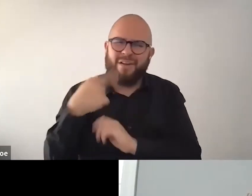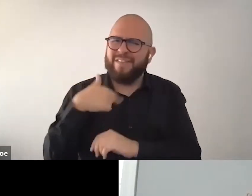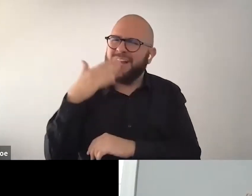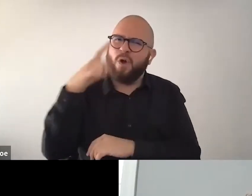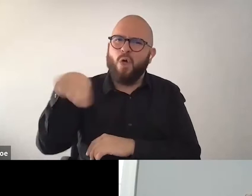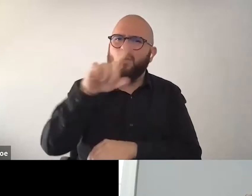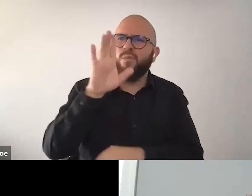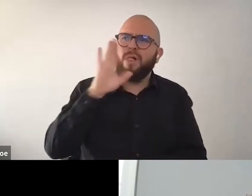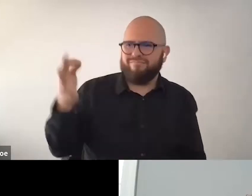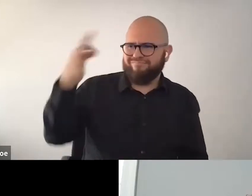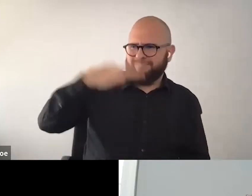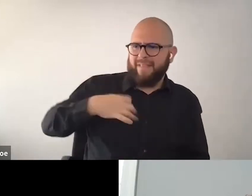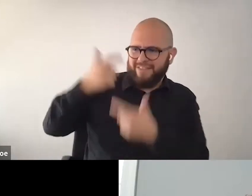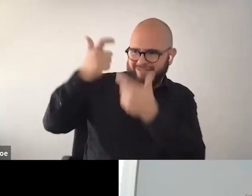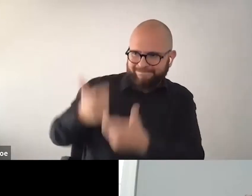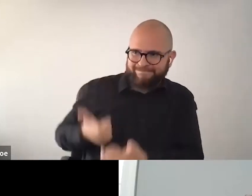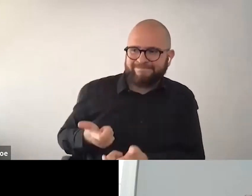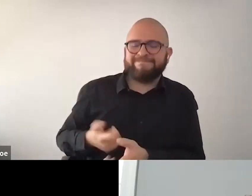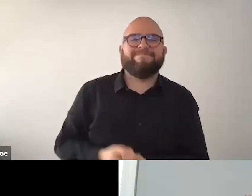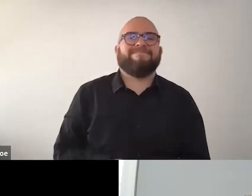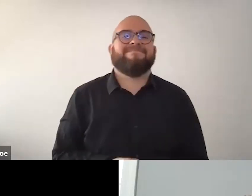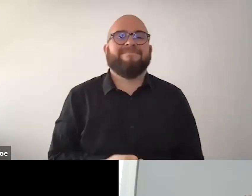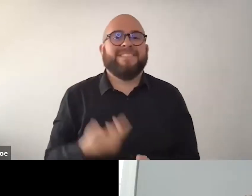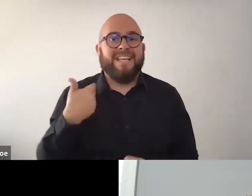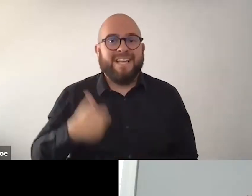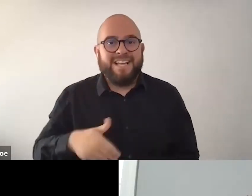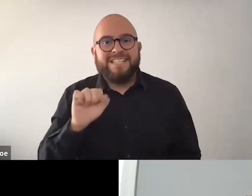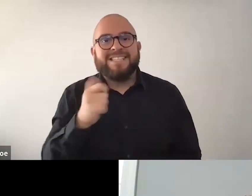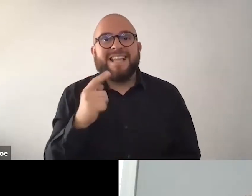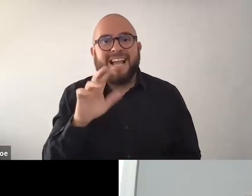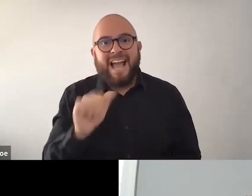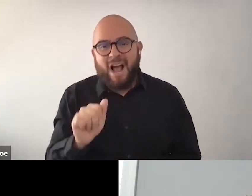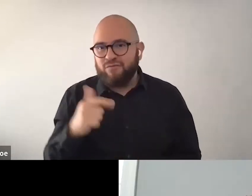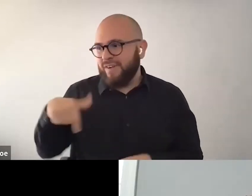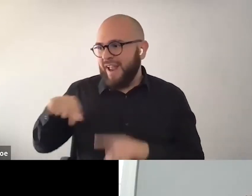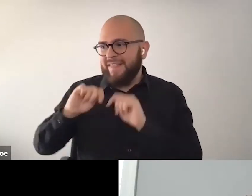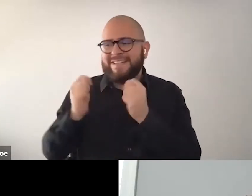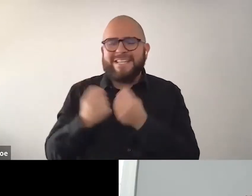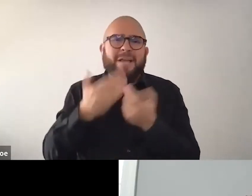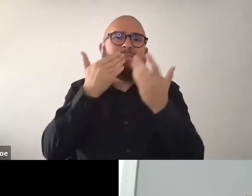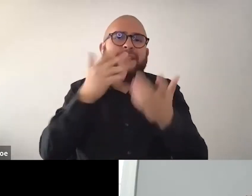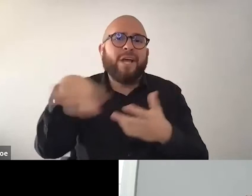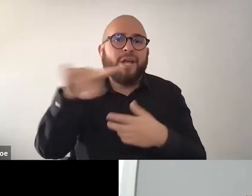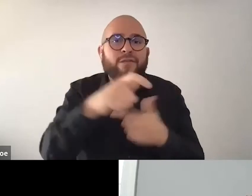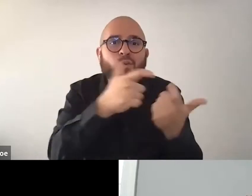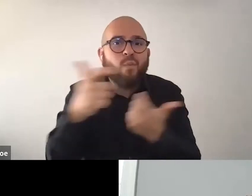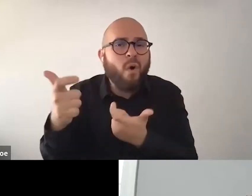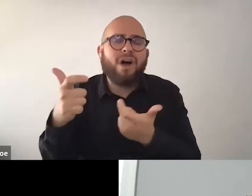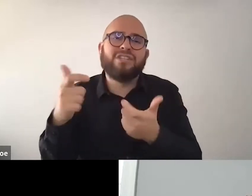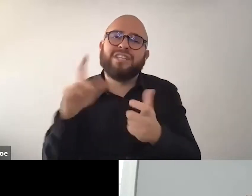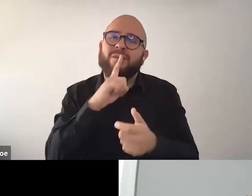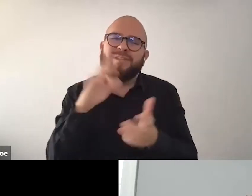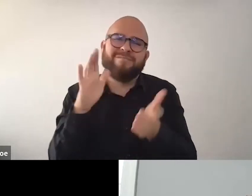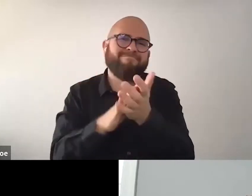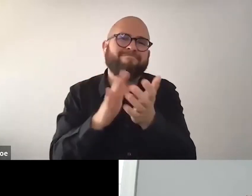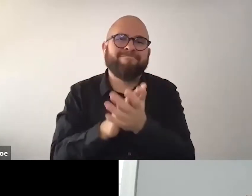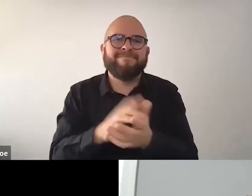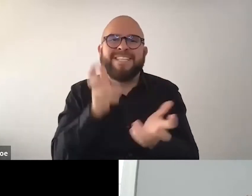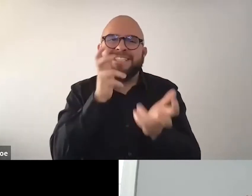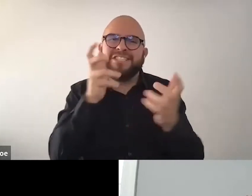On behalf of the whole team here at SAG AFTRA thank you so much for watching with a special shout out to our regular viewers who tune in each week